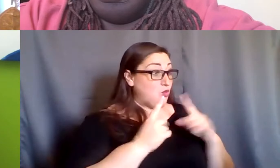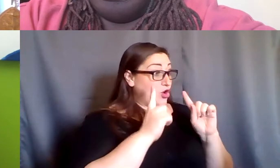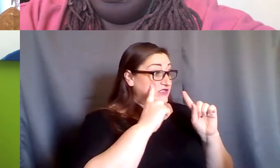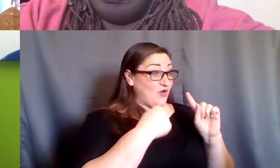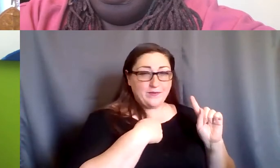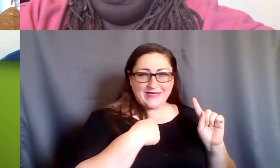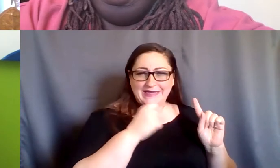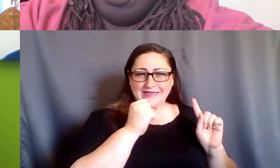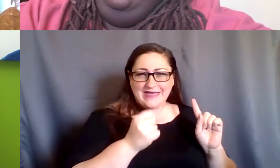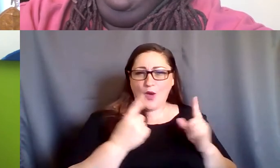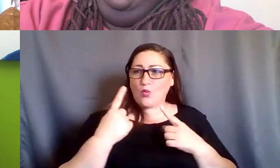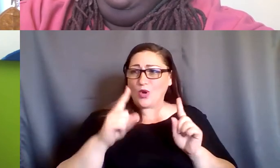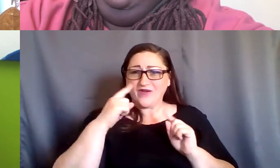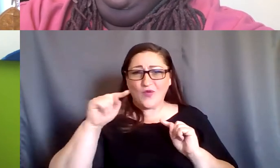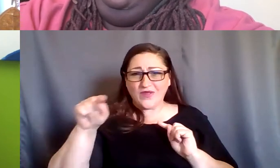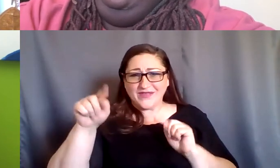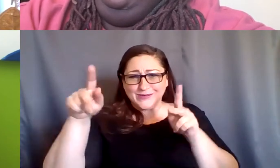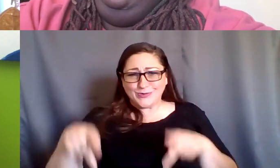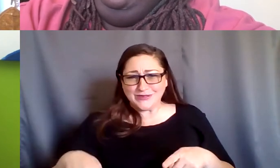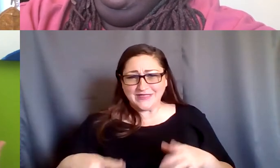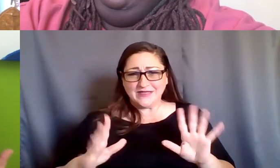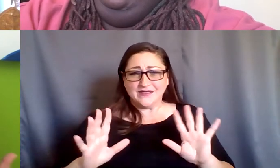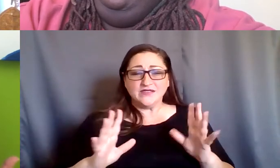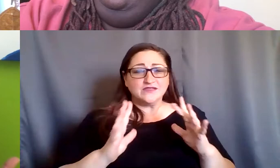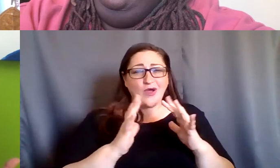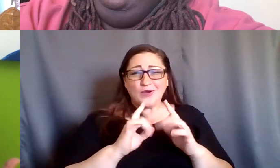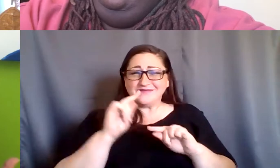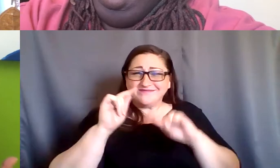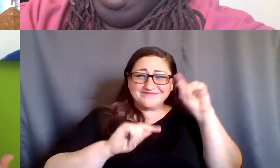And I think that’s true of nondisabled people, right, as well.